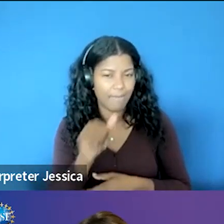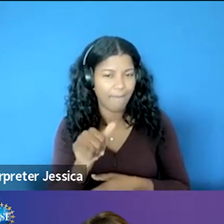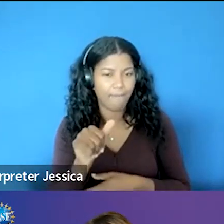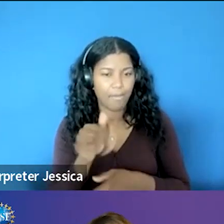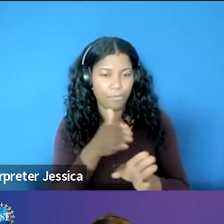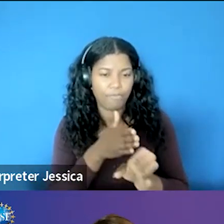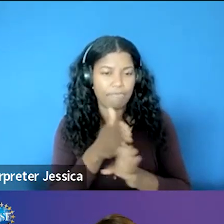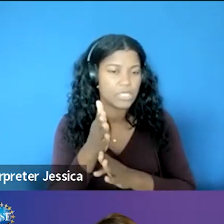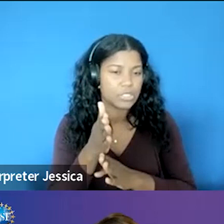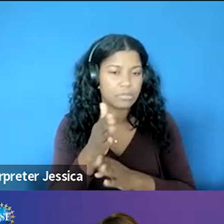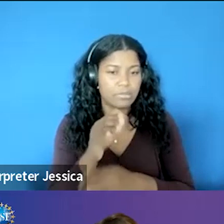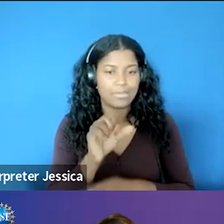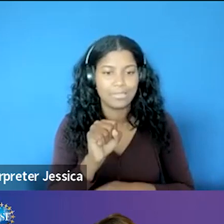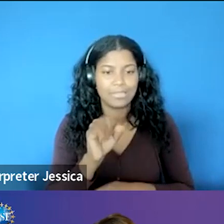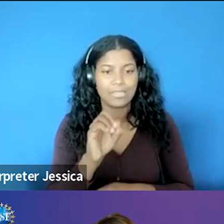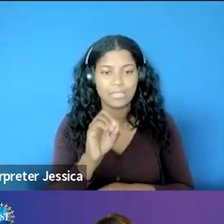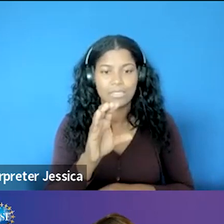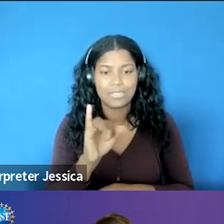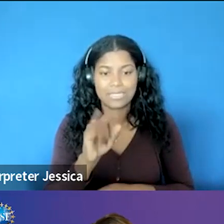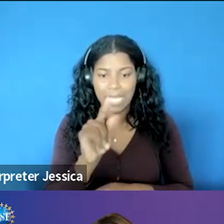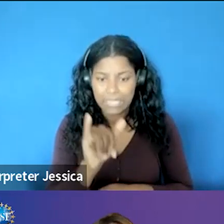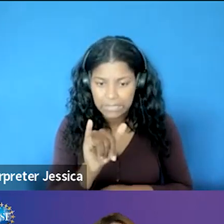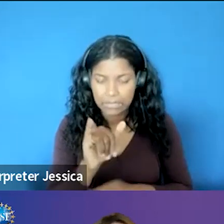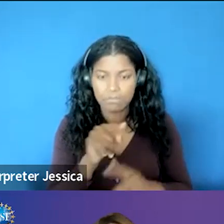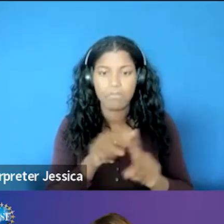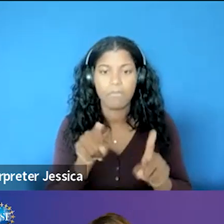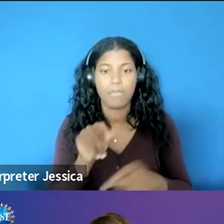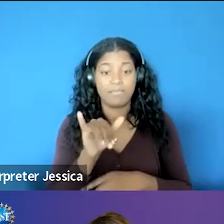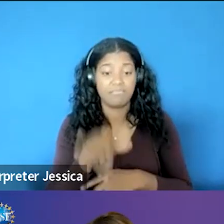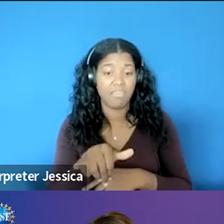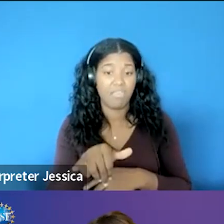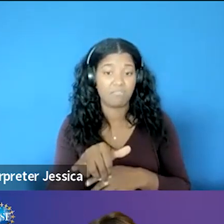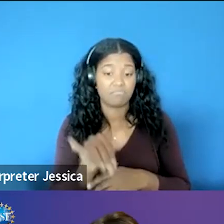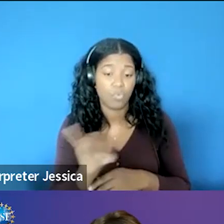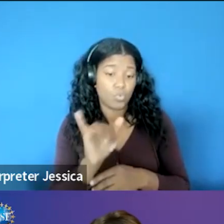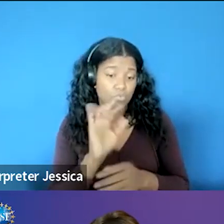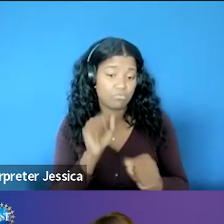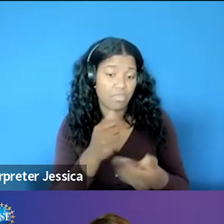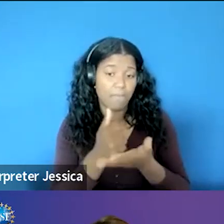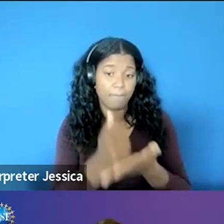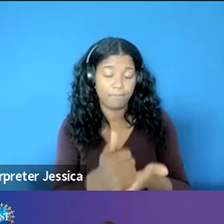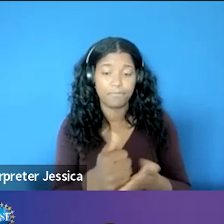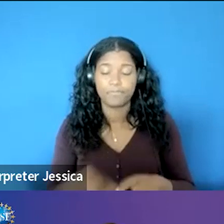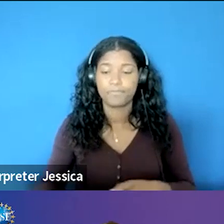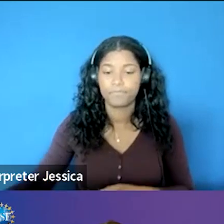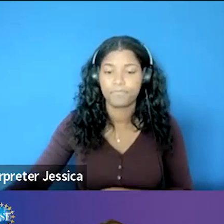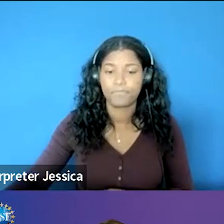But that solicitation is also of potential interest to some of you.